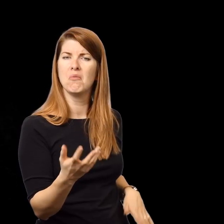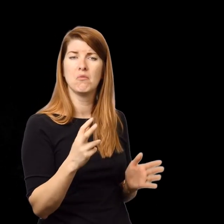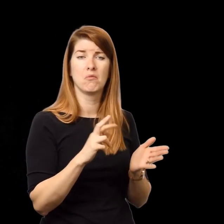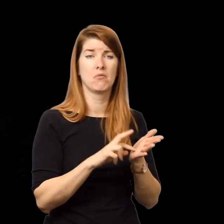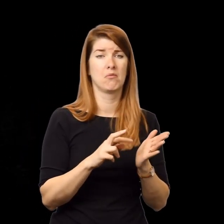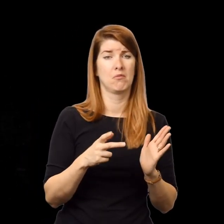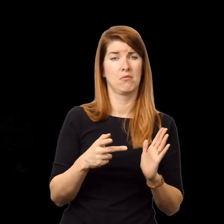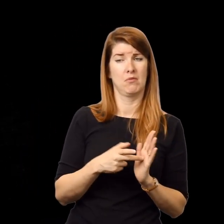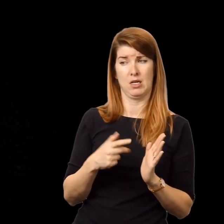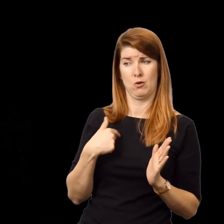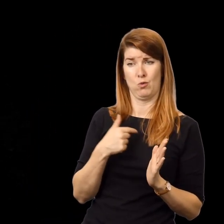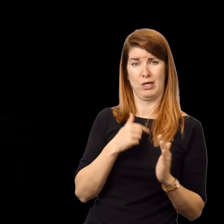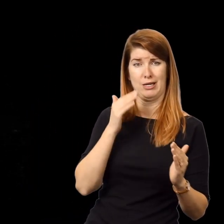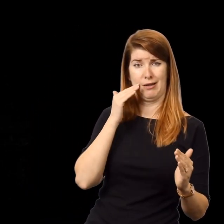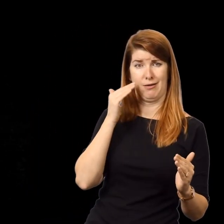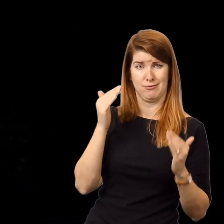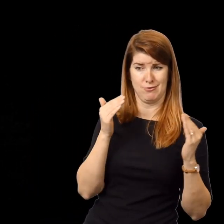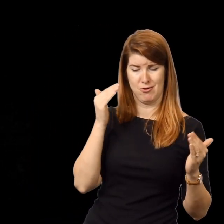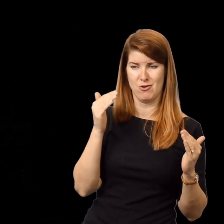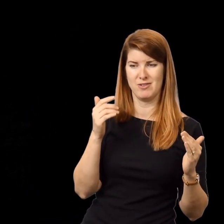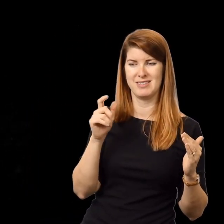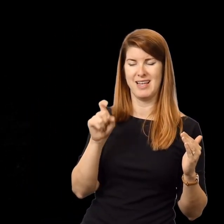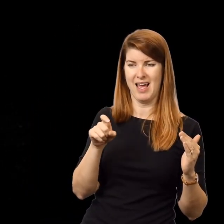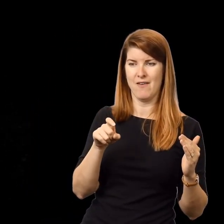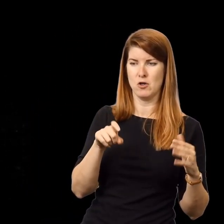So, as adults, we have to be able to tolerate the frustration